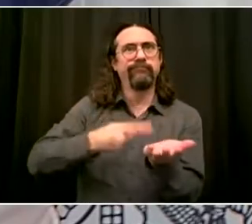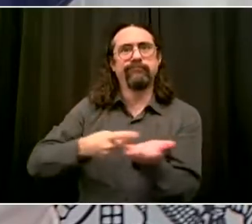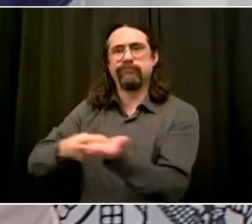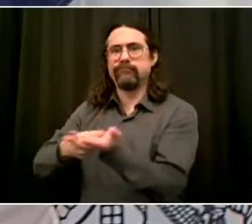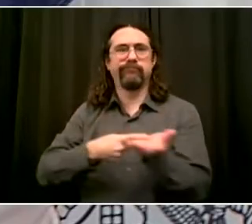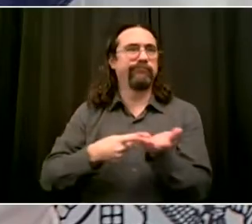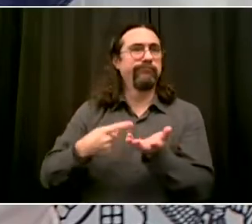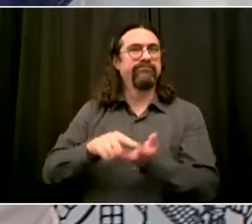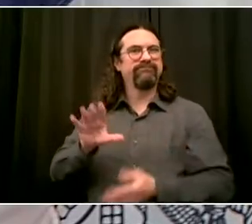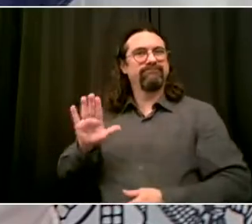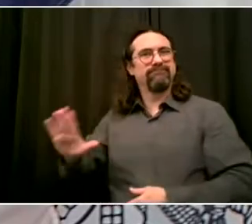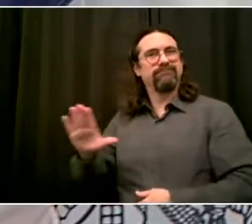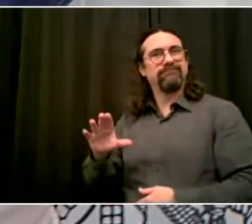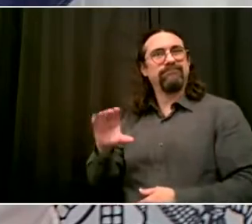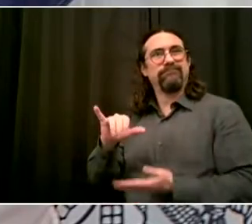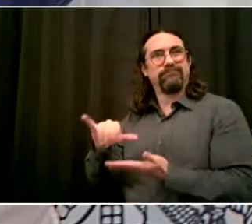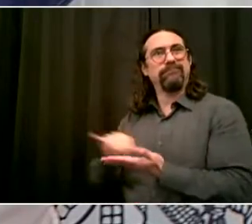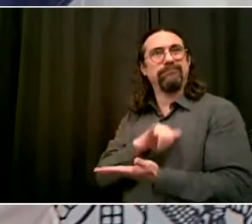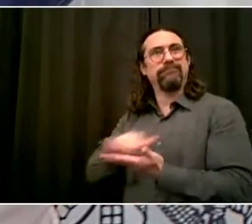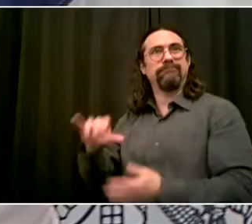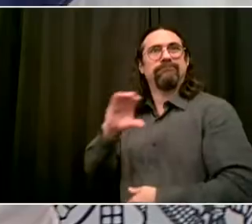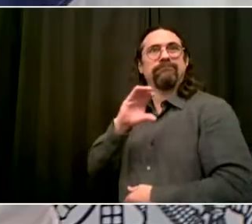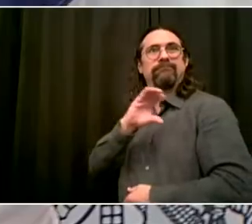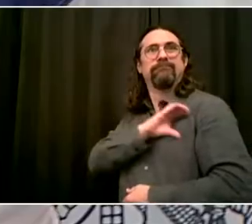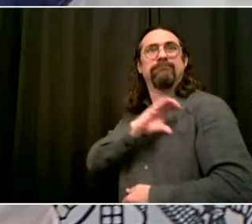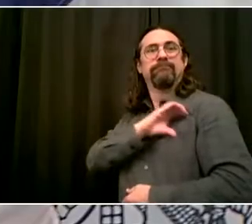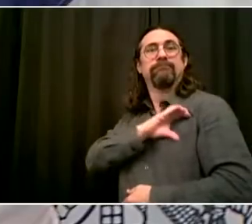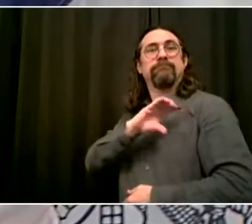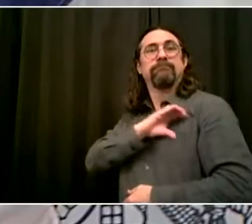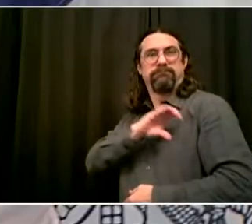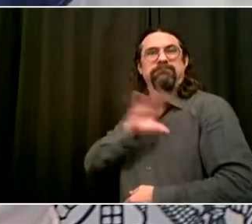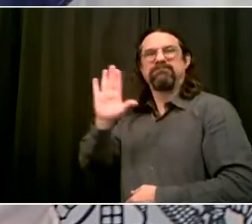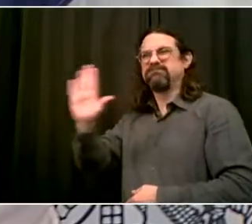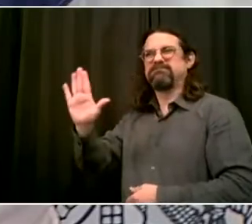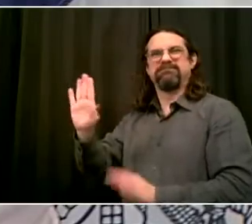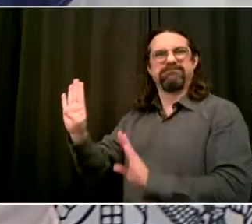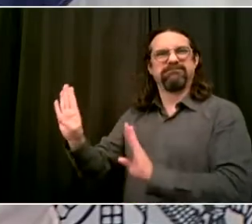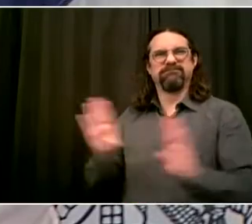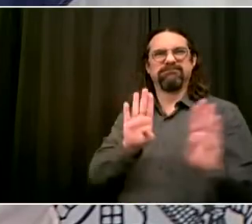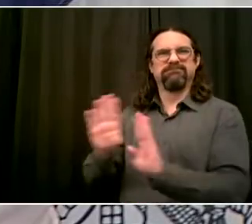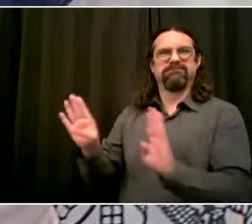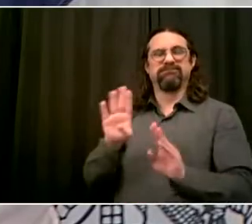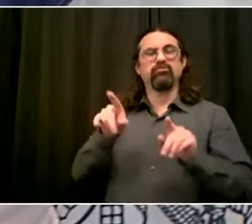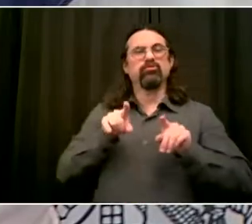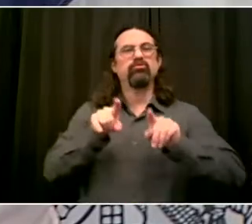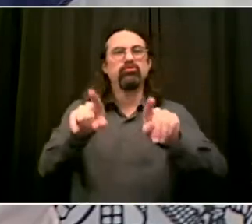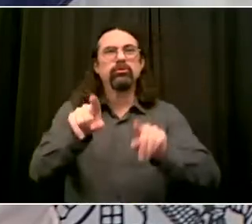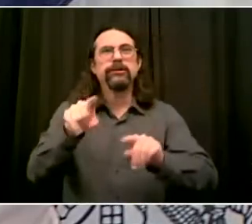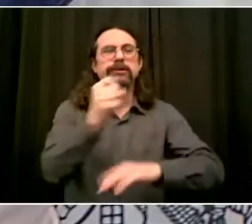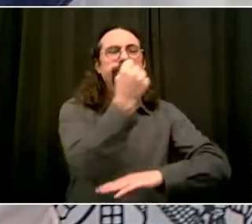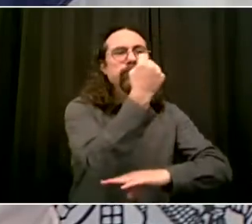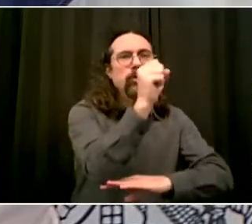COUNSEL'S REPORT. WHERE IS THE REPORT? IT'S THE DEPARTMENT